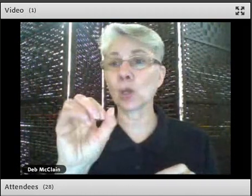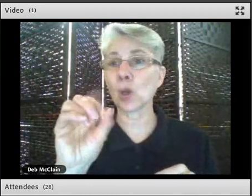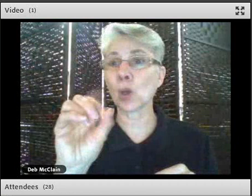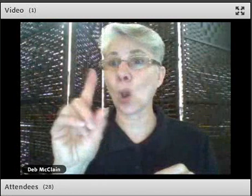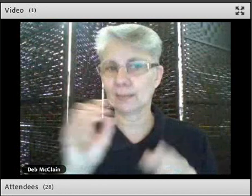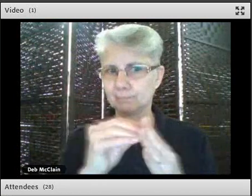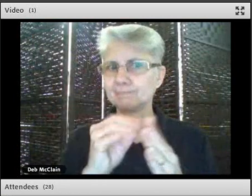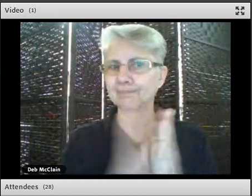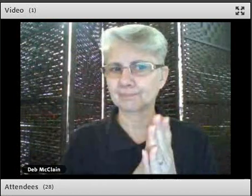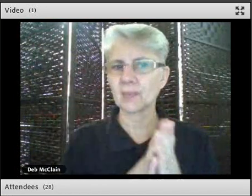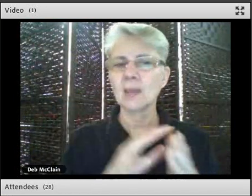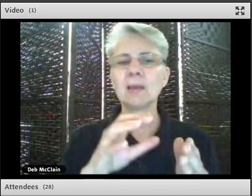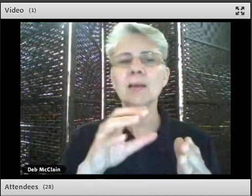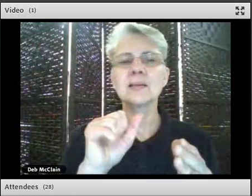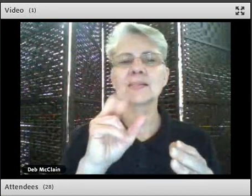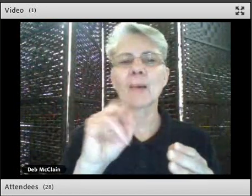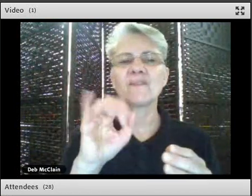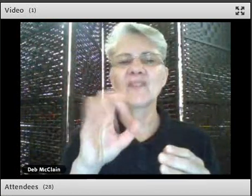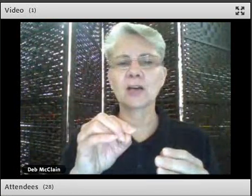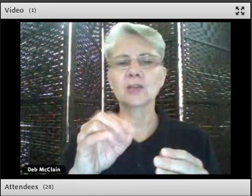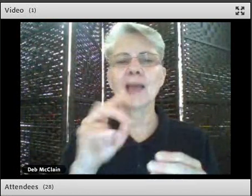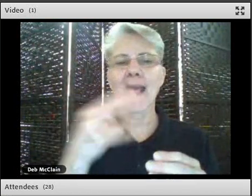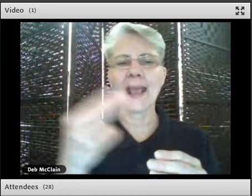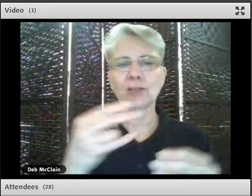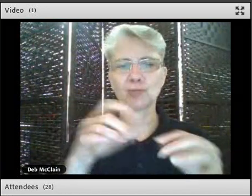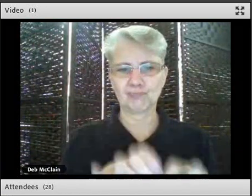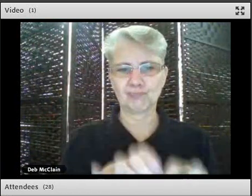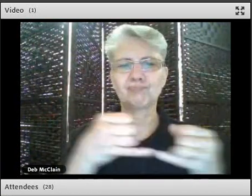So, for our sound characteristics, here's an example.